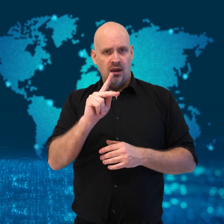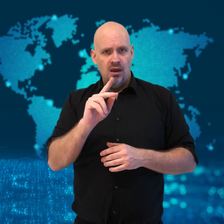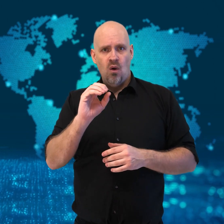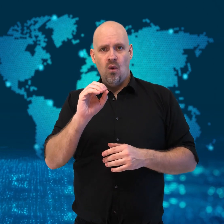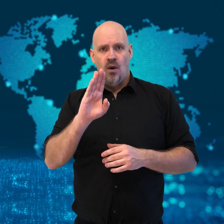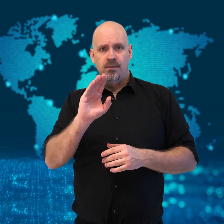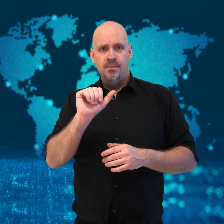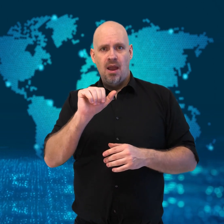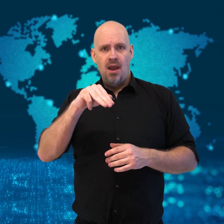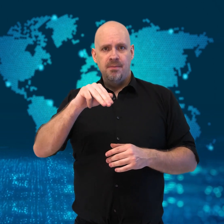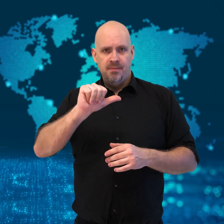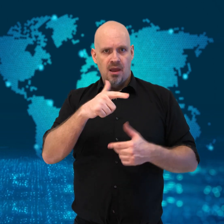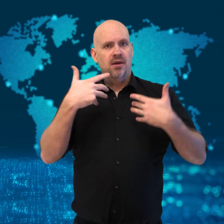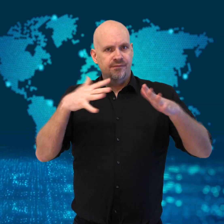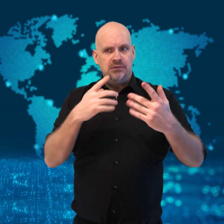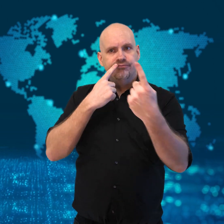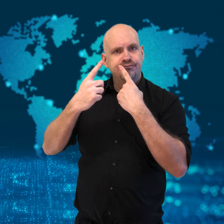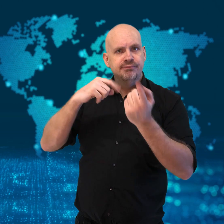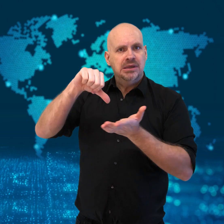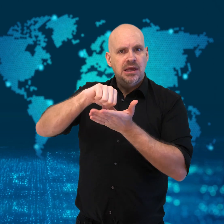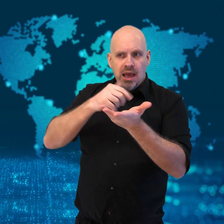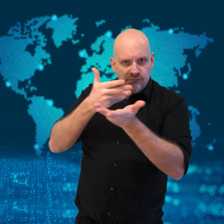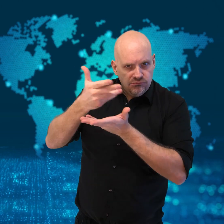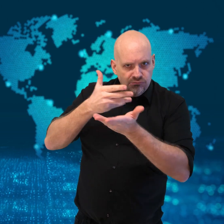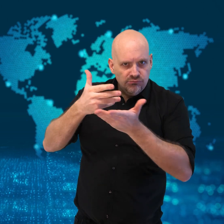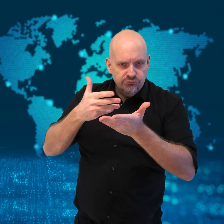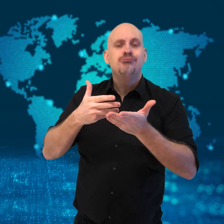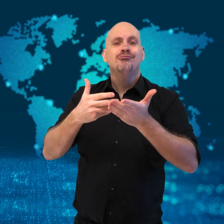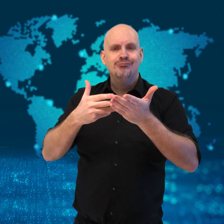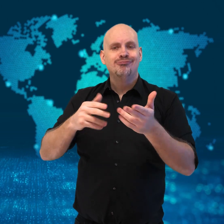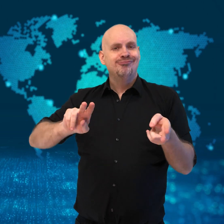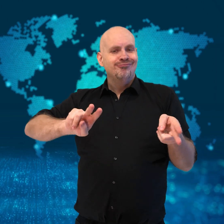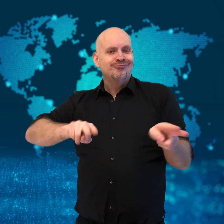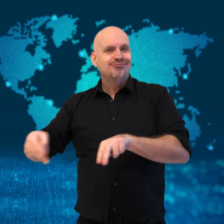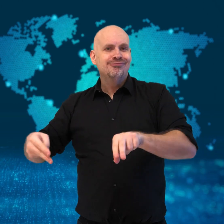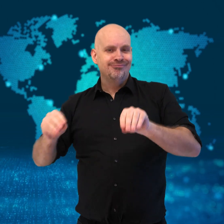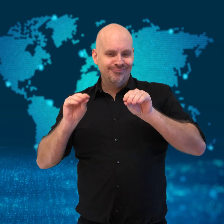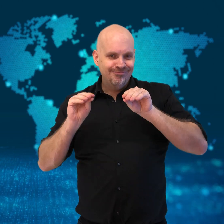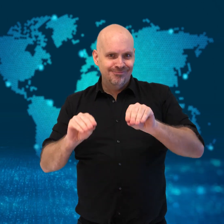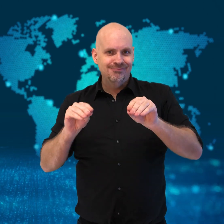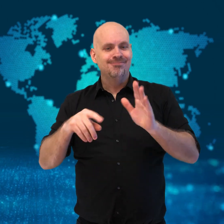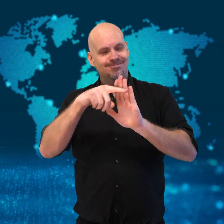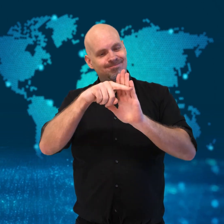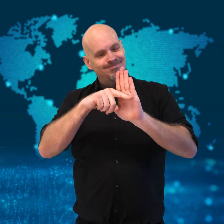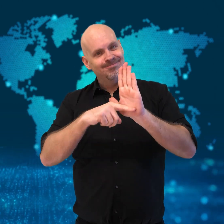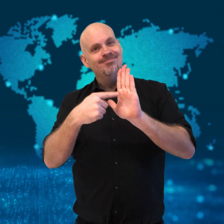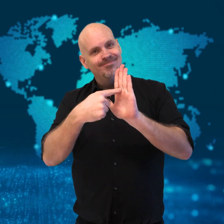to develop nuclear weapons. As a part of that agreement,